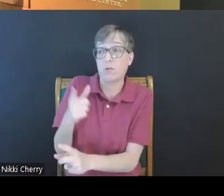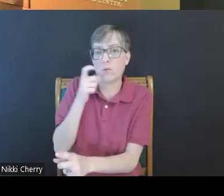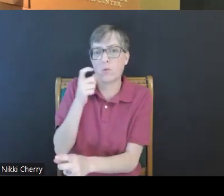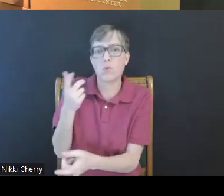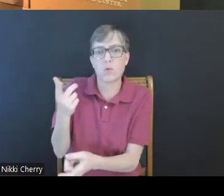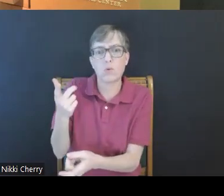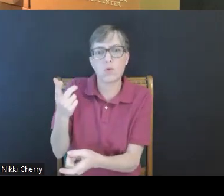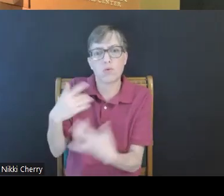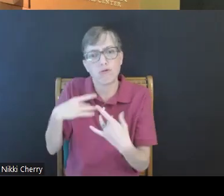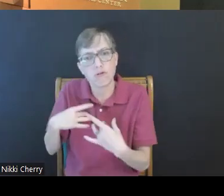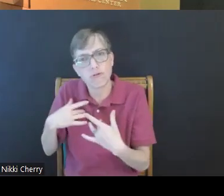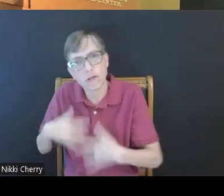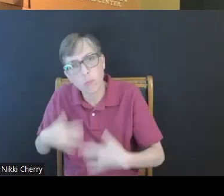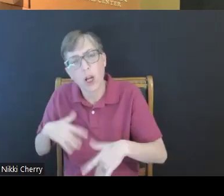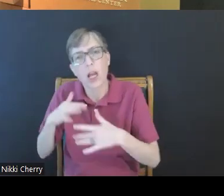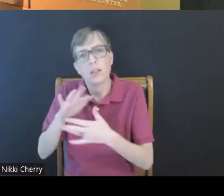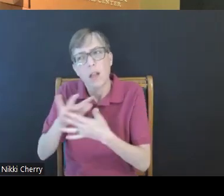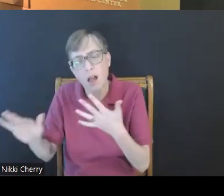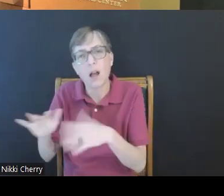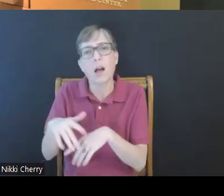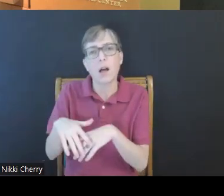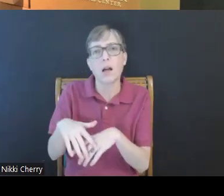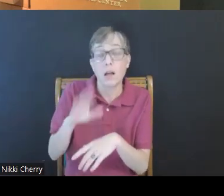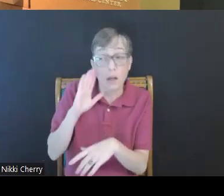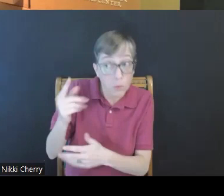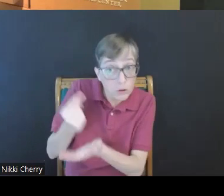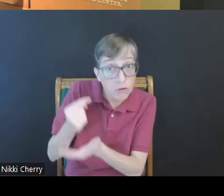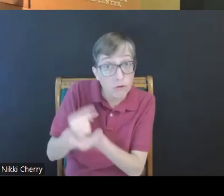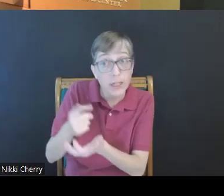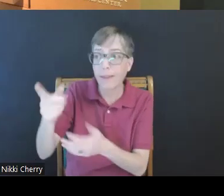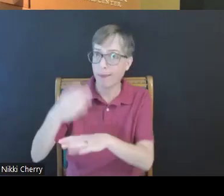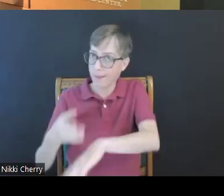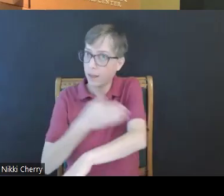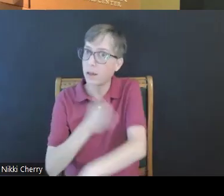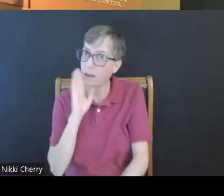psychiatric treatments uh you know when I see them in our Psychiatry Specialty Clinic you know